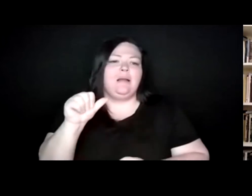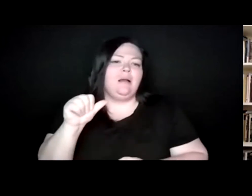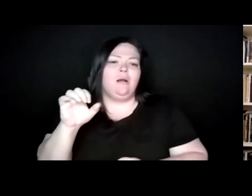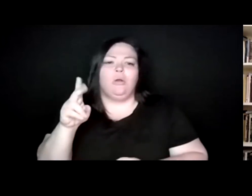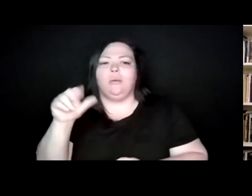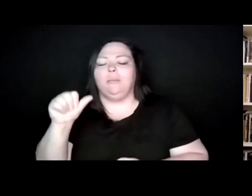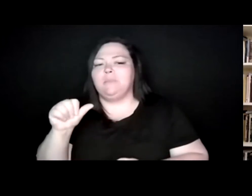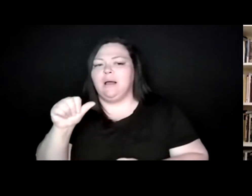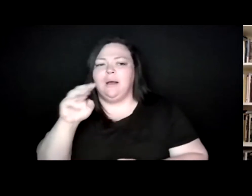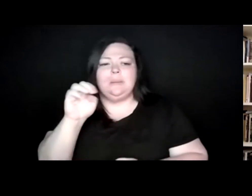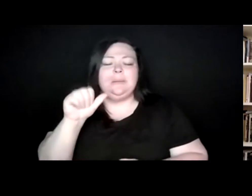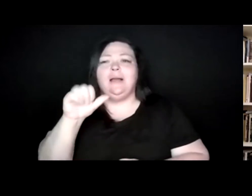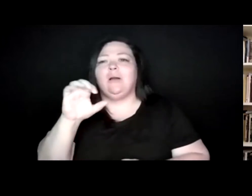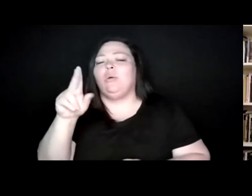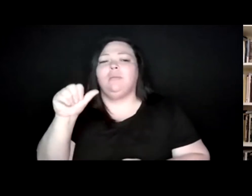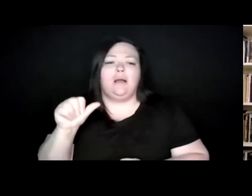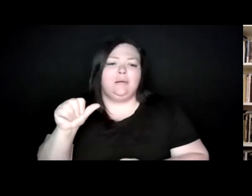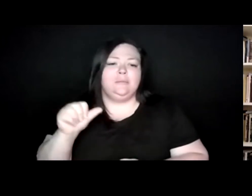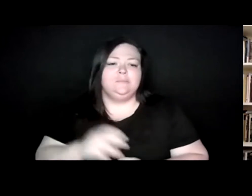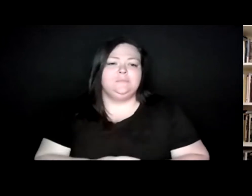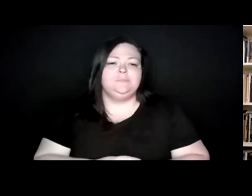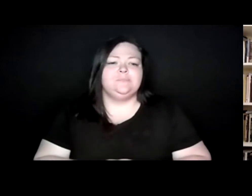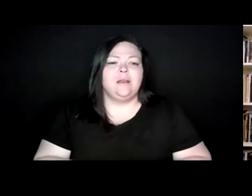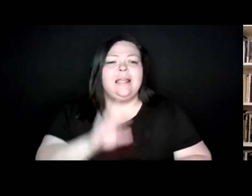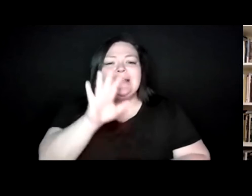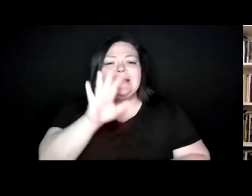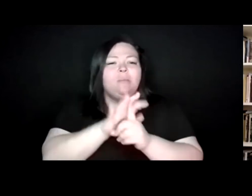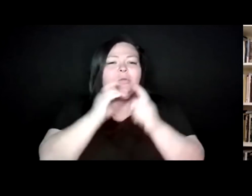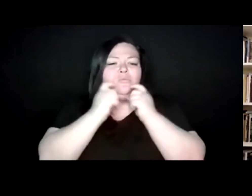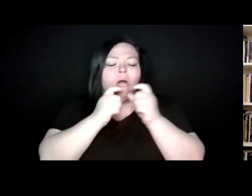Mea Culpa. Mea Culpa–/ his poplar jaw drops prayer, shuts //